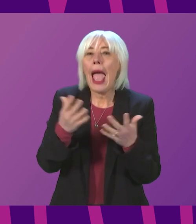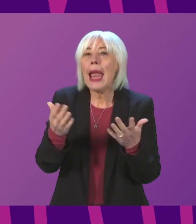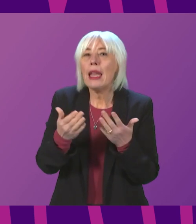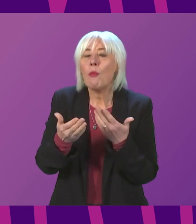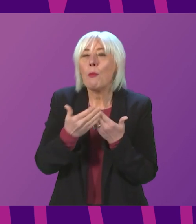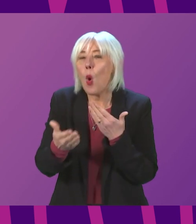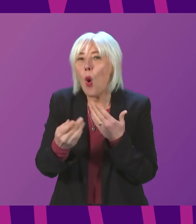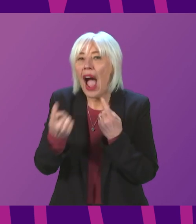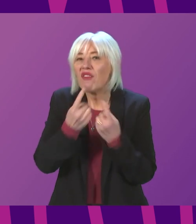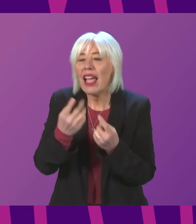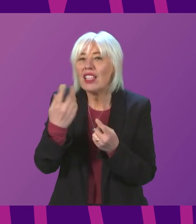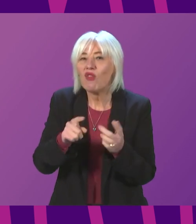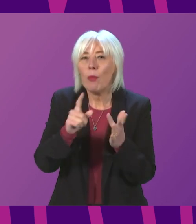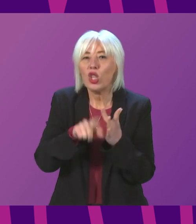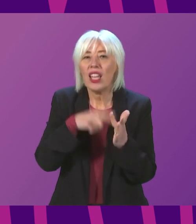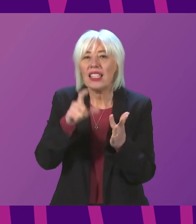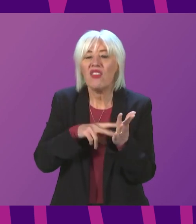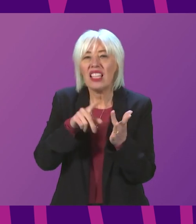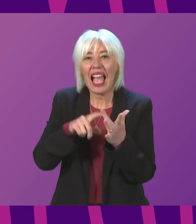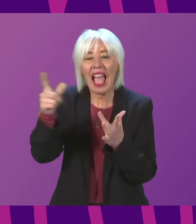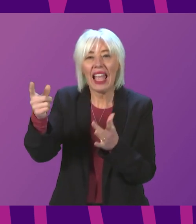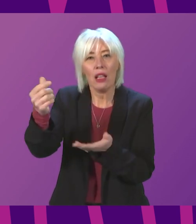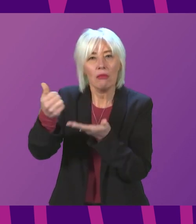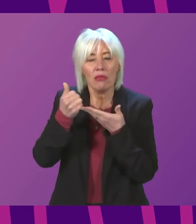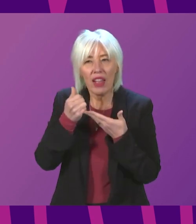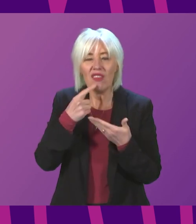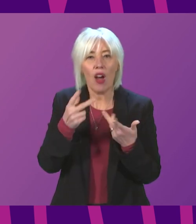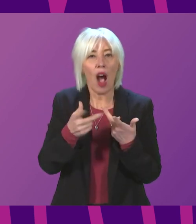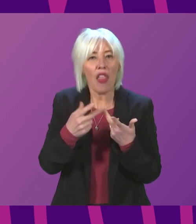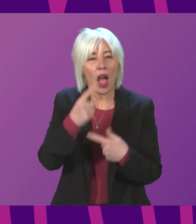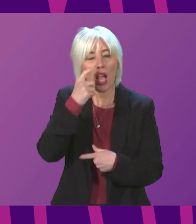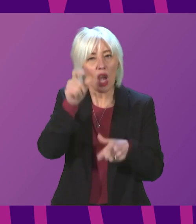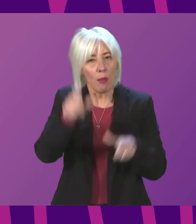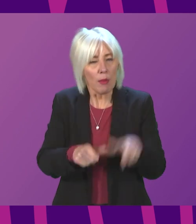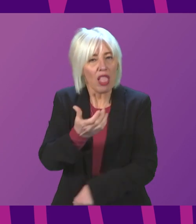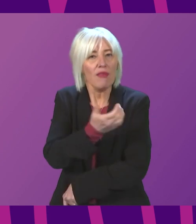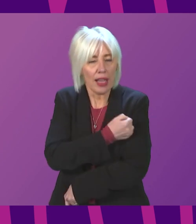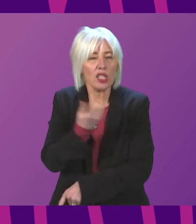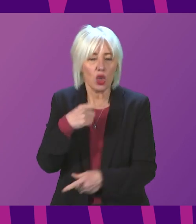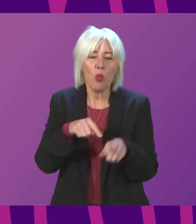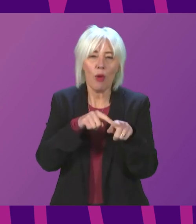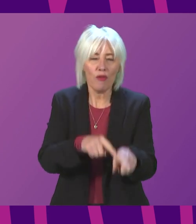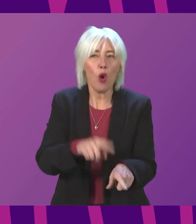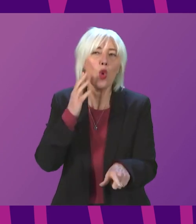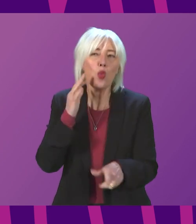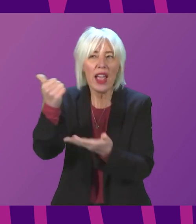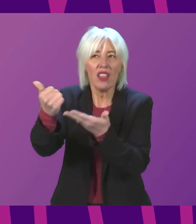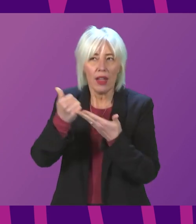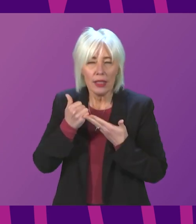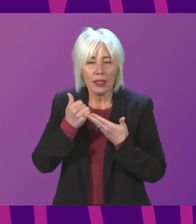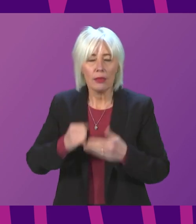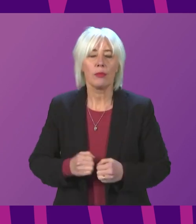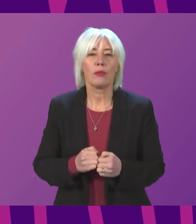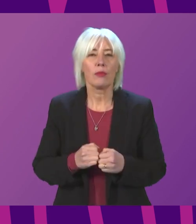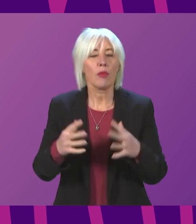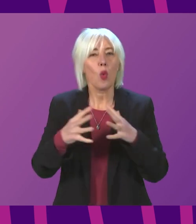Vaccination and Immunisation on extending vaccination to other groups of young people.